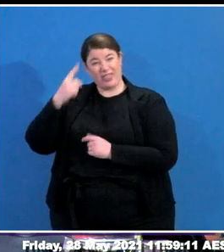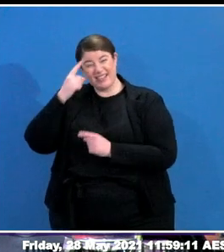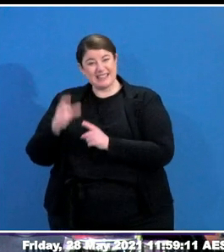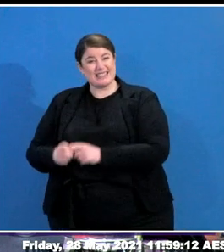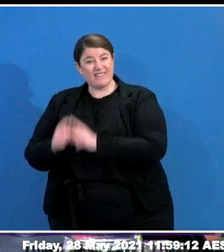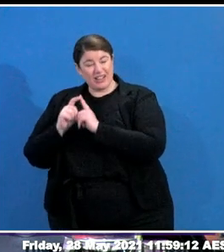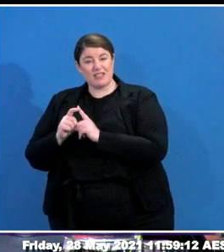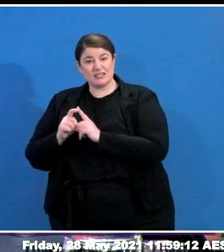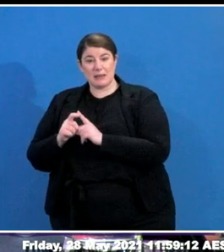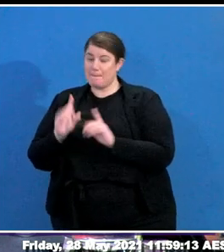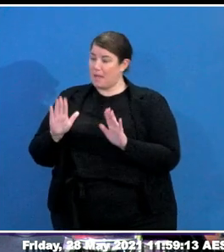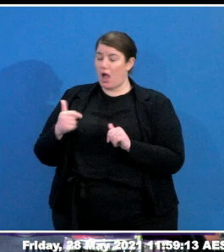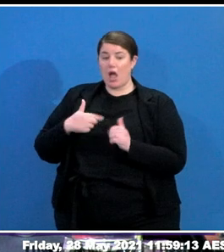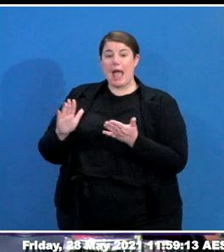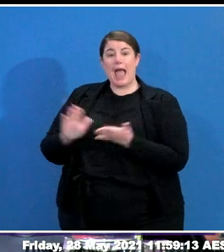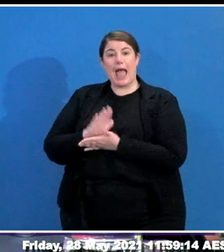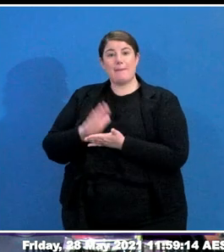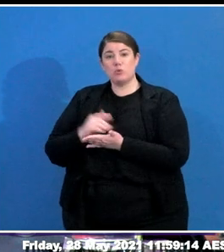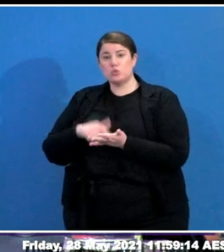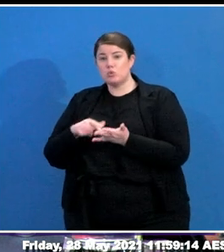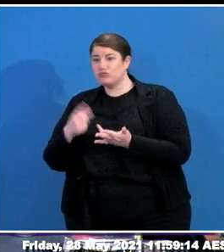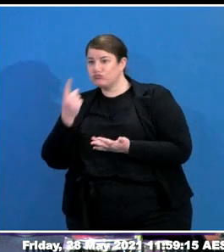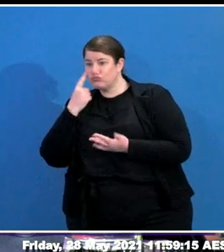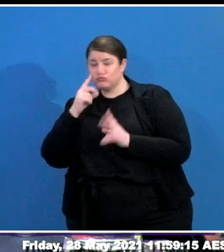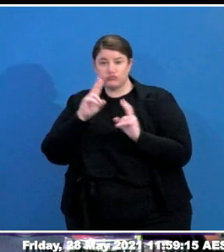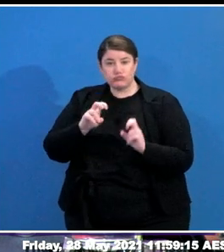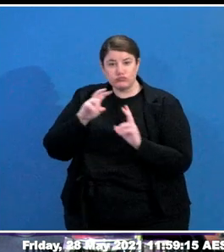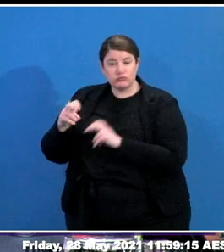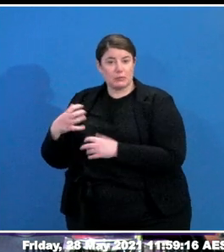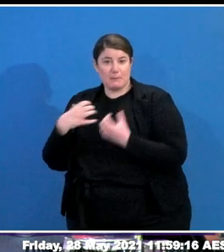But I would be quite happy to look into that further, I haven't done any